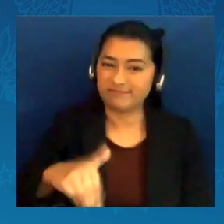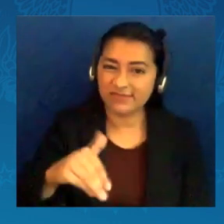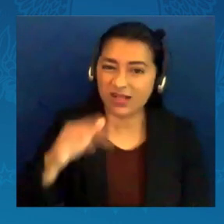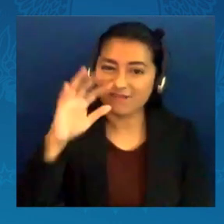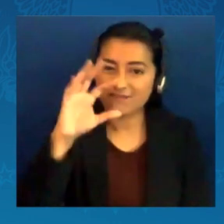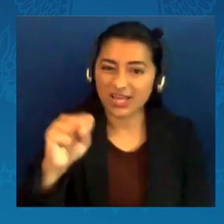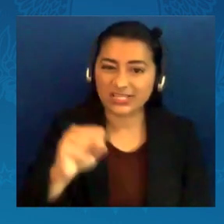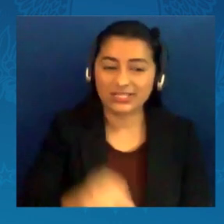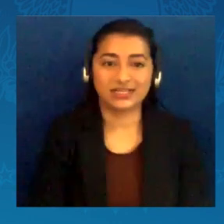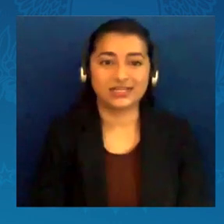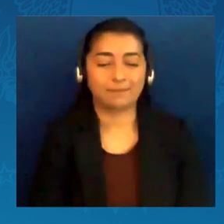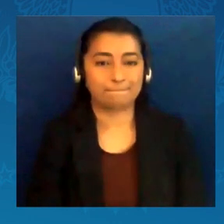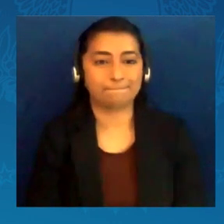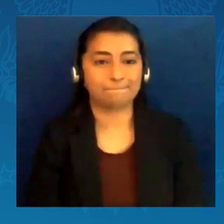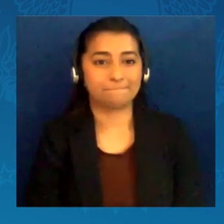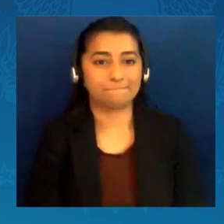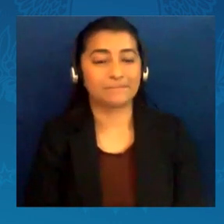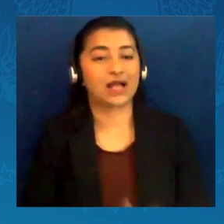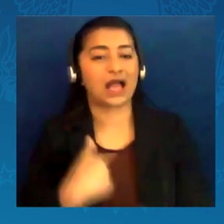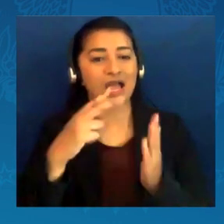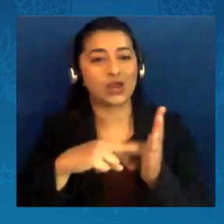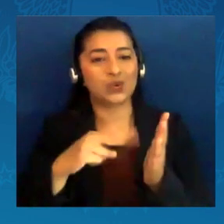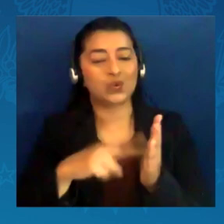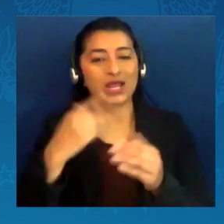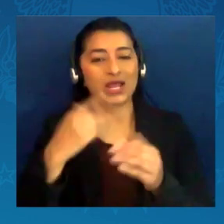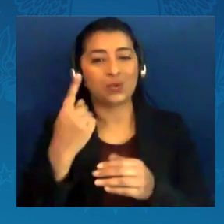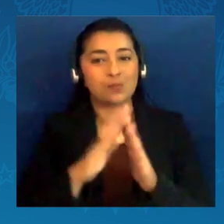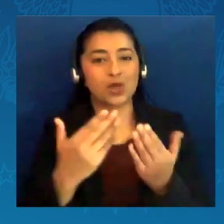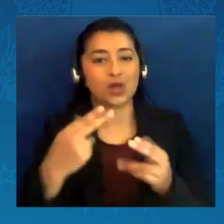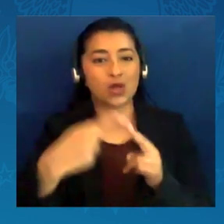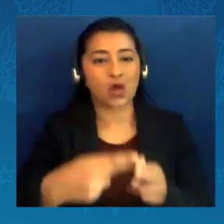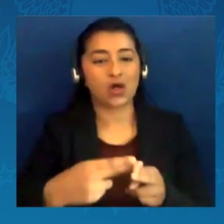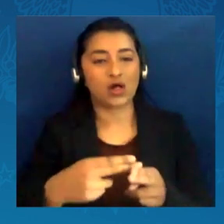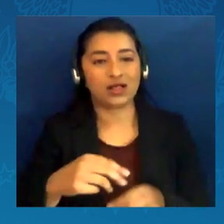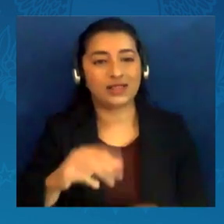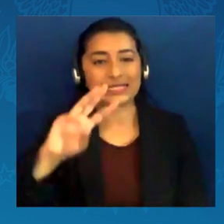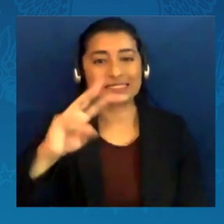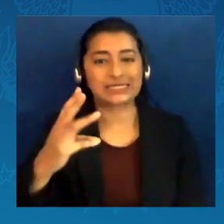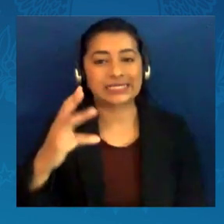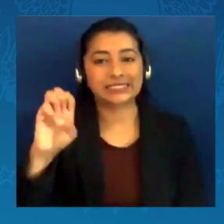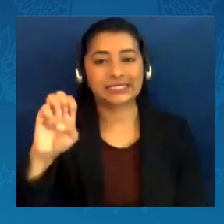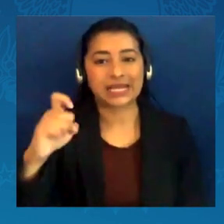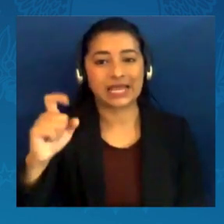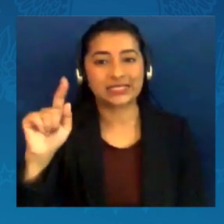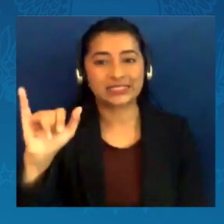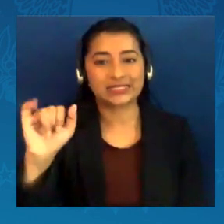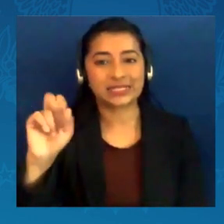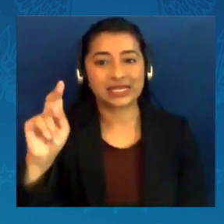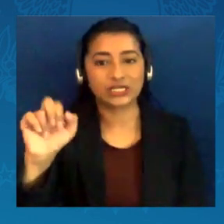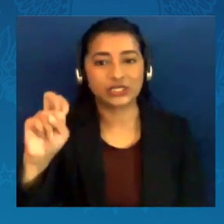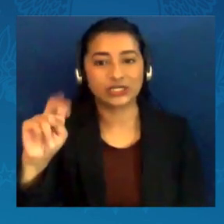I read a book once called The Sixth Extinction. Have you read the book? Male Speaker: No. The Vice President: You might want to take a look at it.